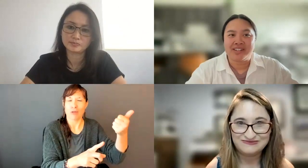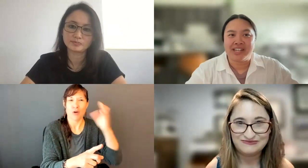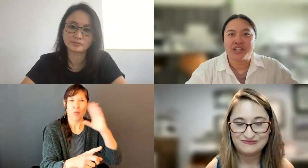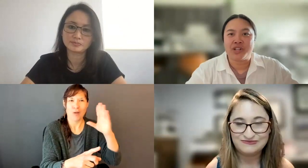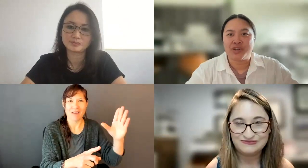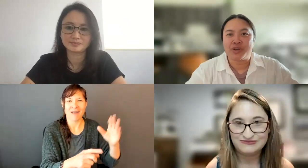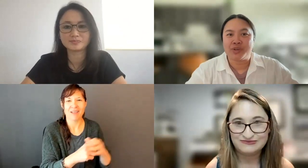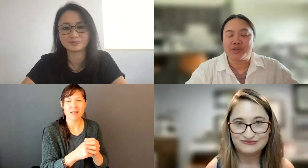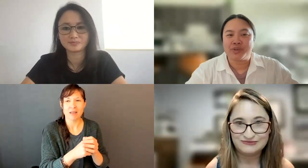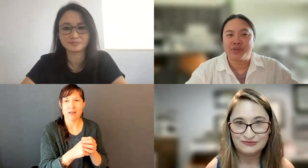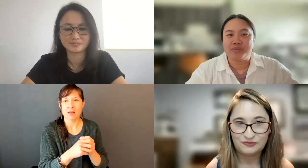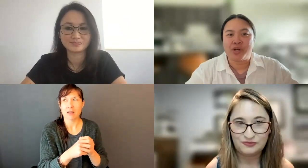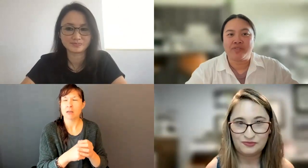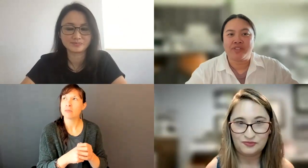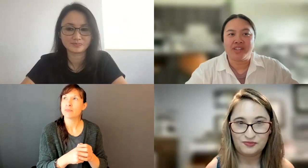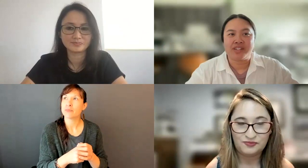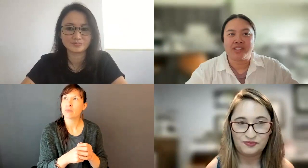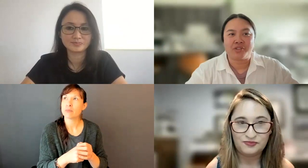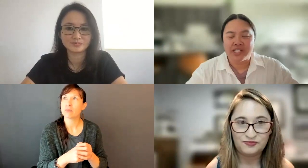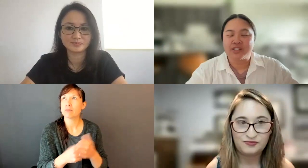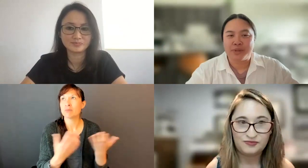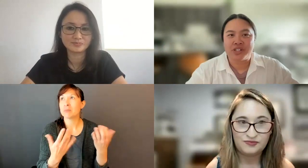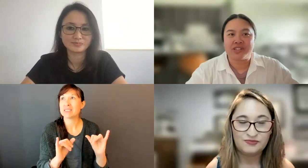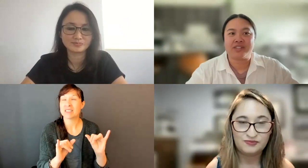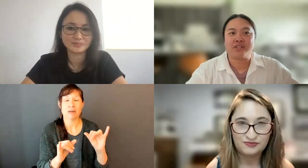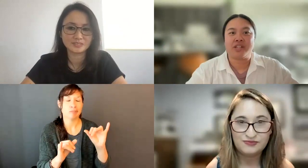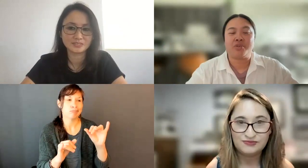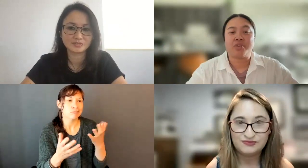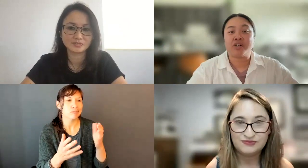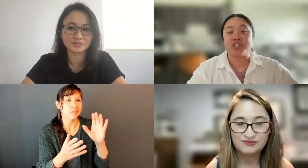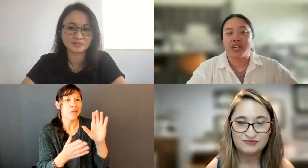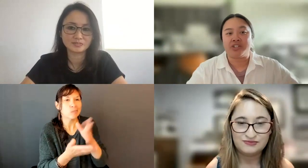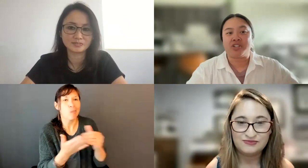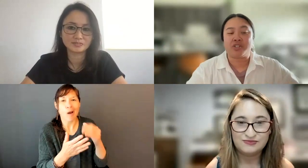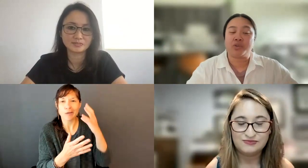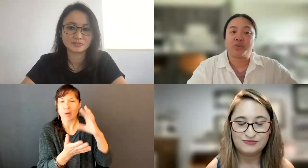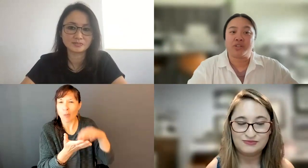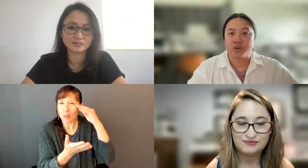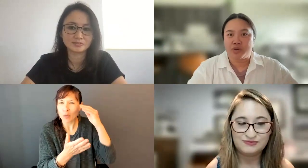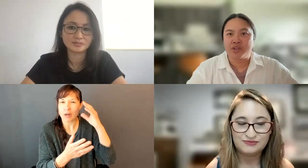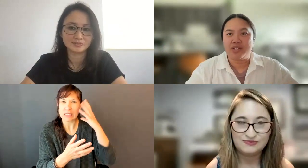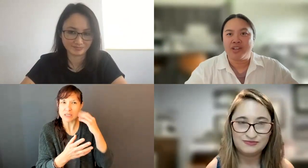But it's also part of the learning experience in order to change and so you can grow.